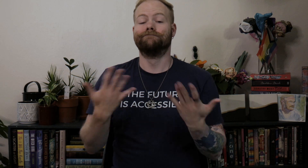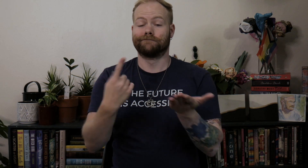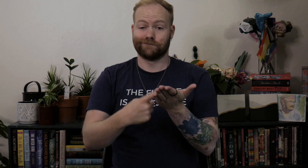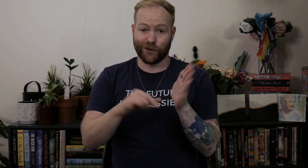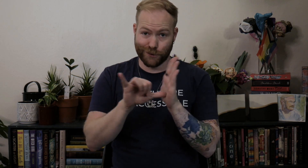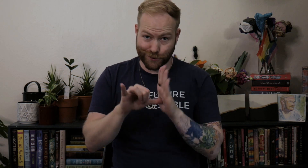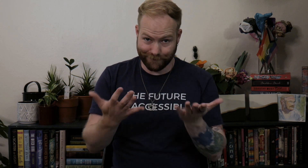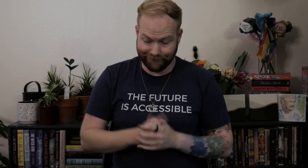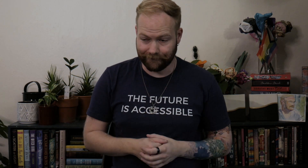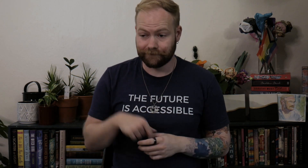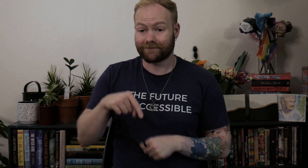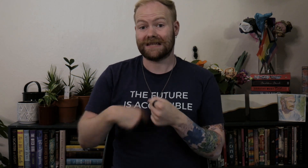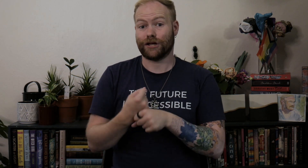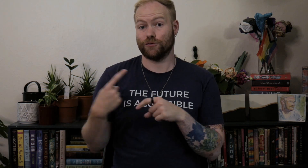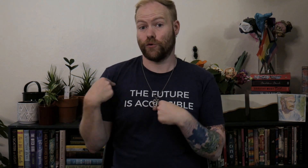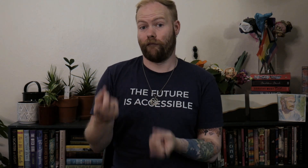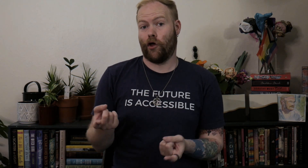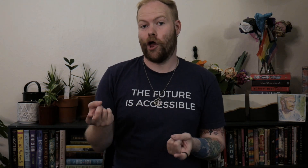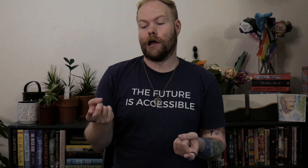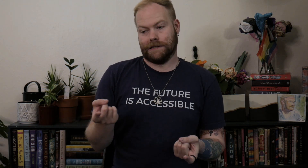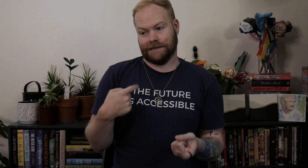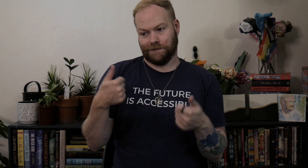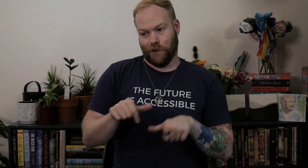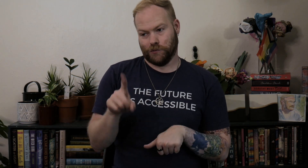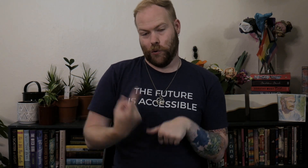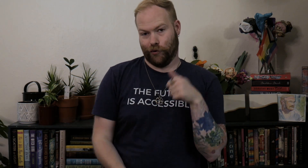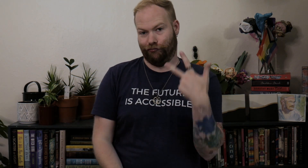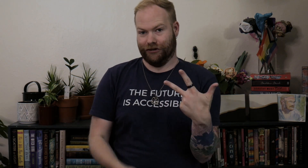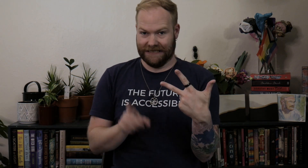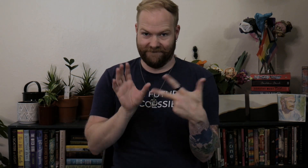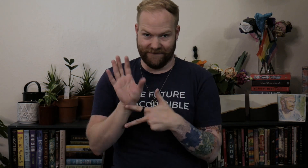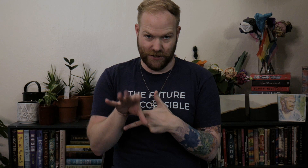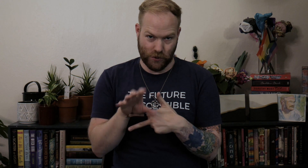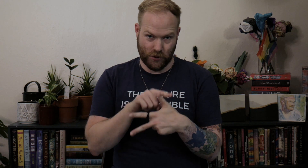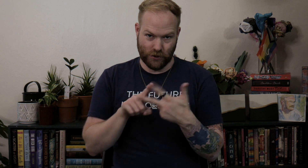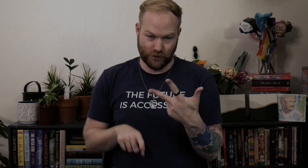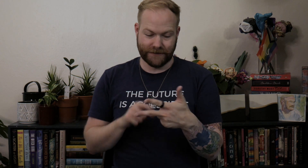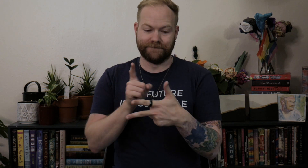Let’s talk YouTube. This year so far, I’ve posted only three videos: